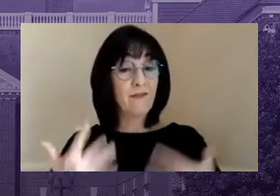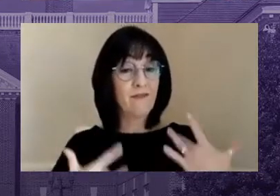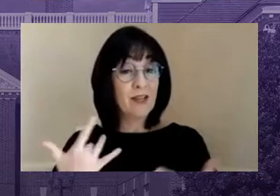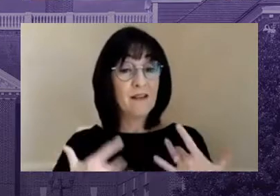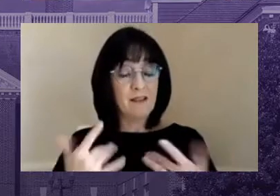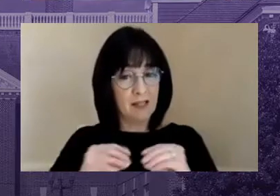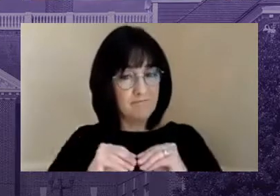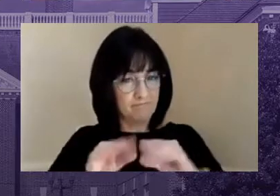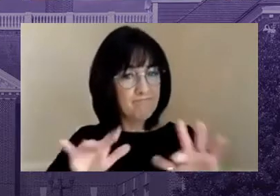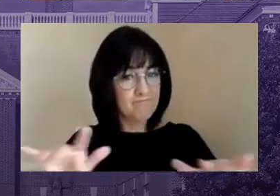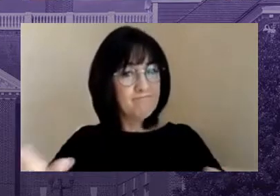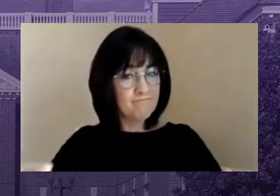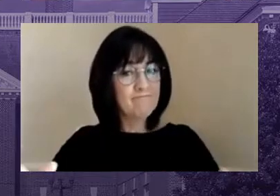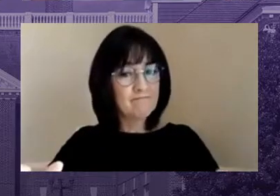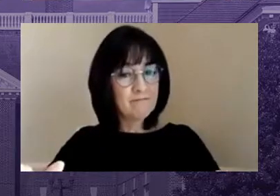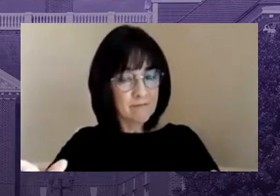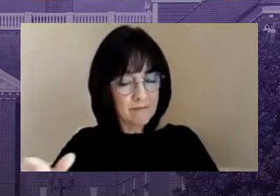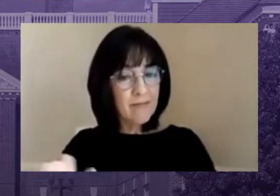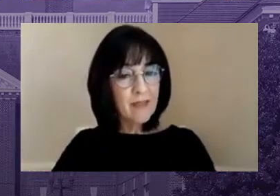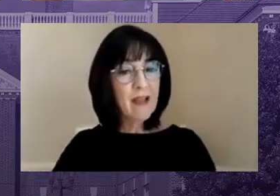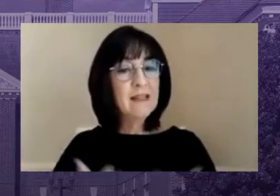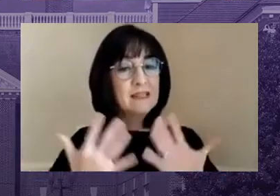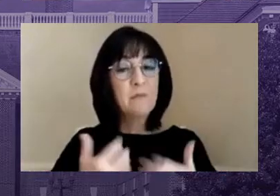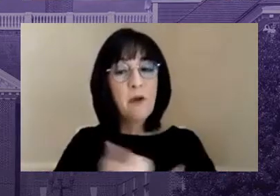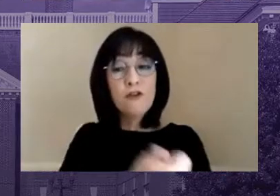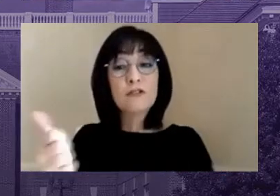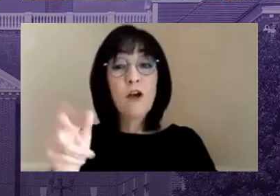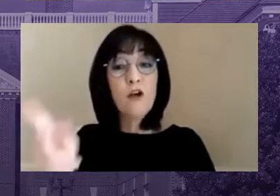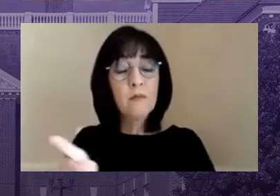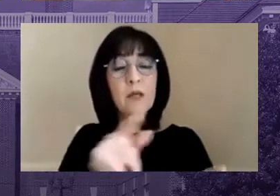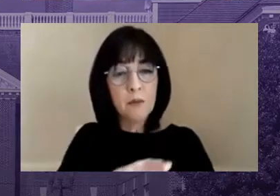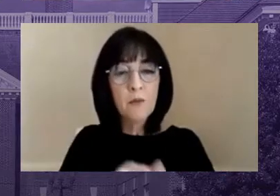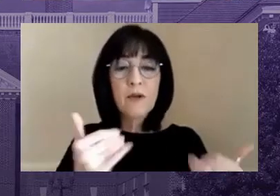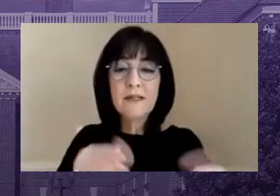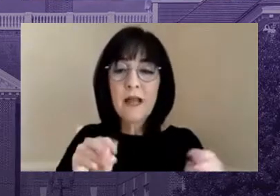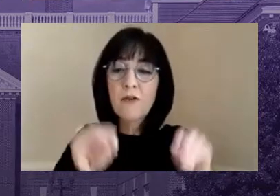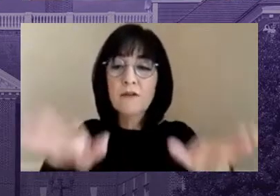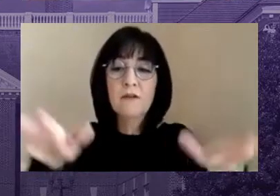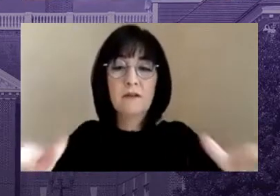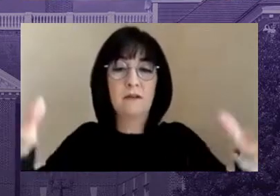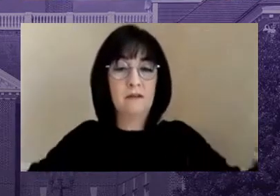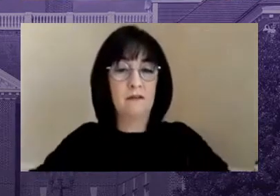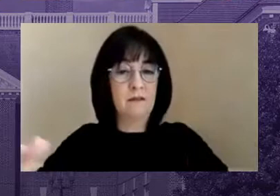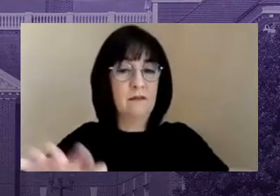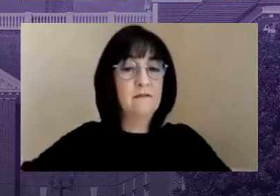people to do the same to their friends. Leadership is a very important trait to have. Because when